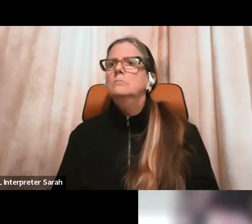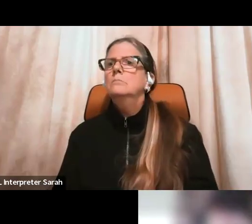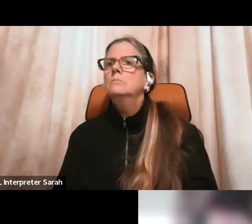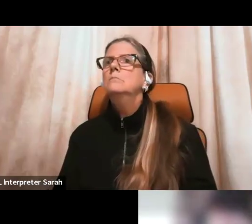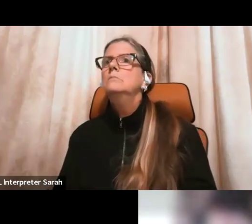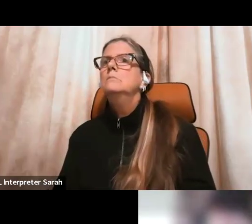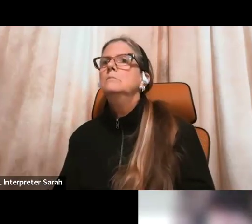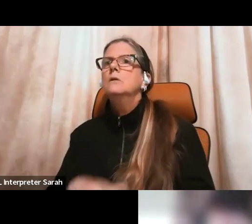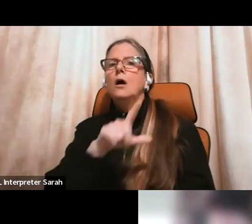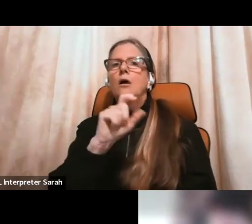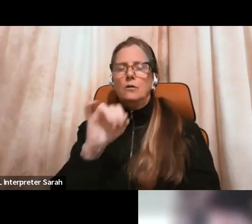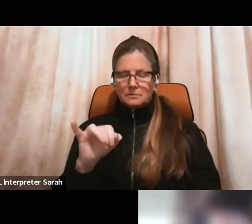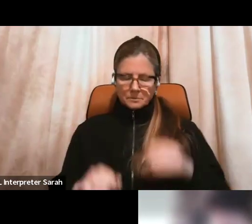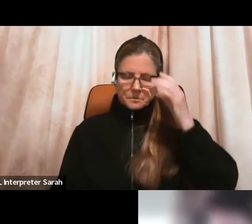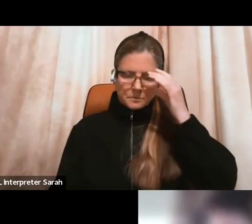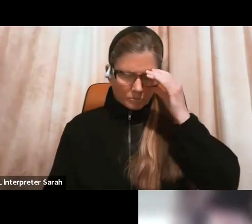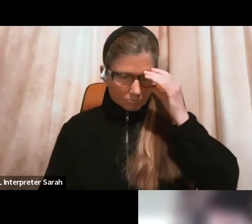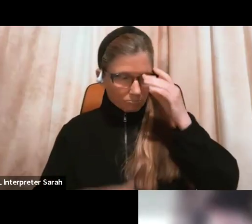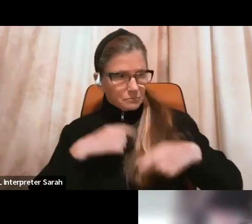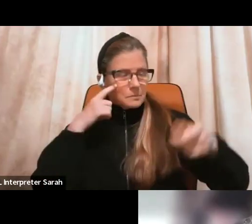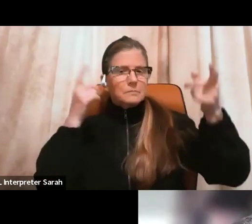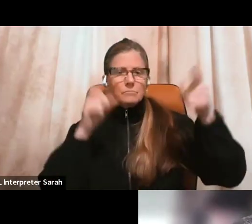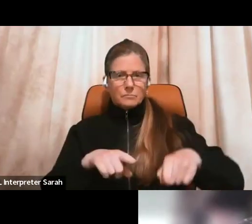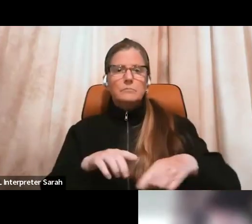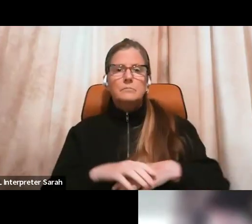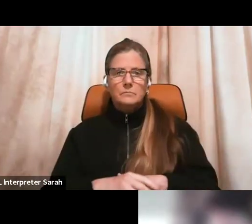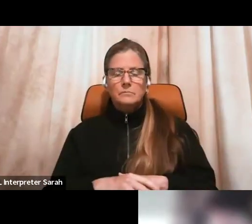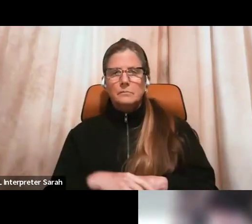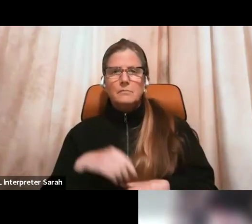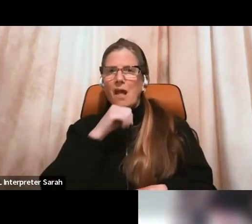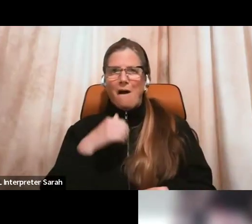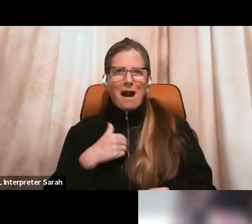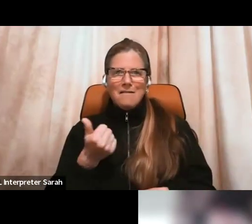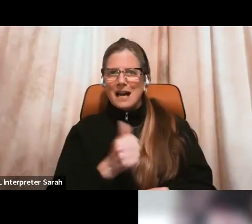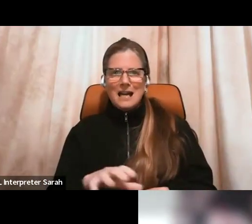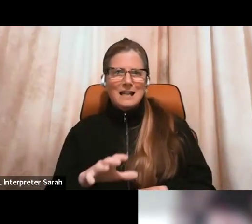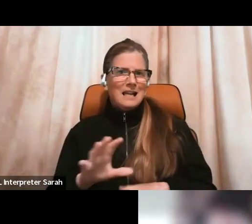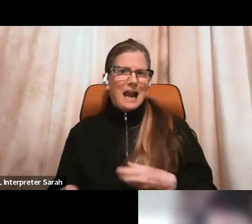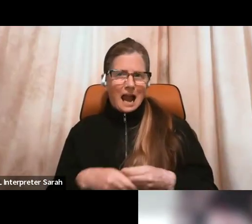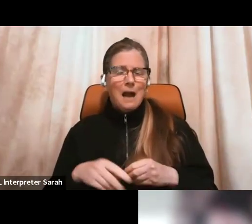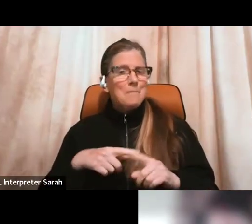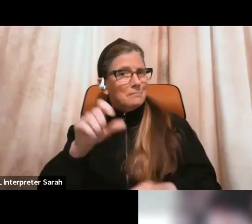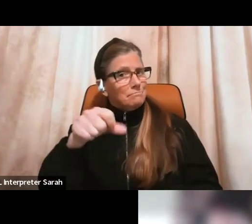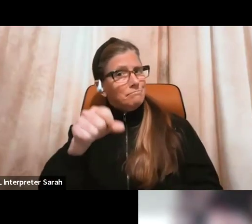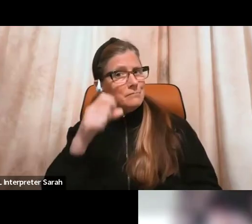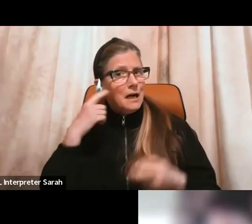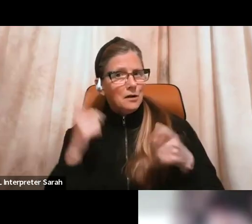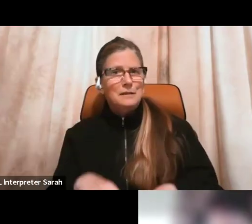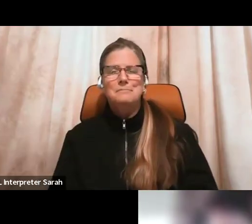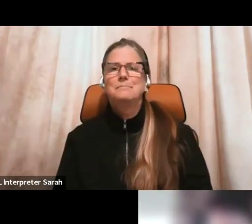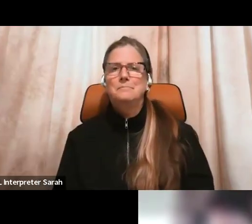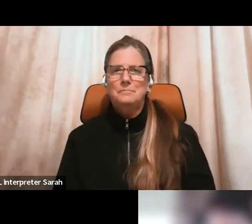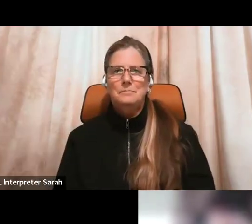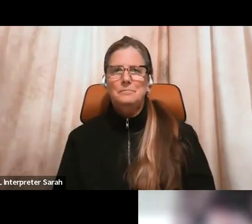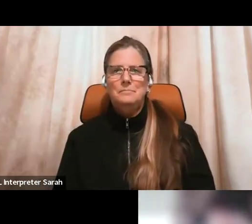Yeah, I agree. I really don't have anything else to add, but yeah.